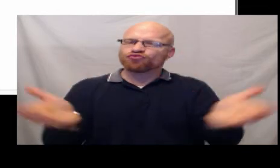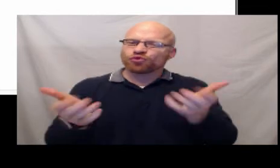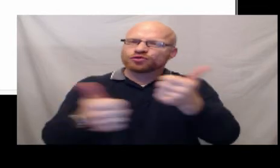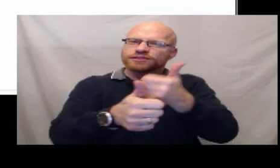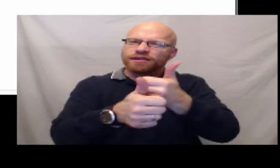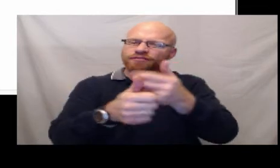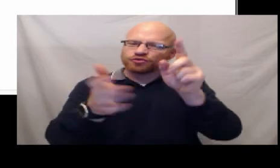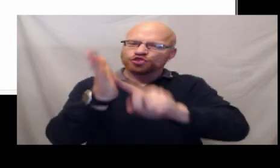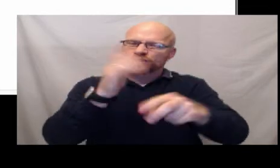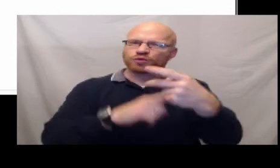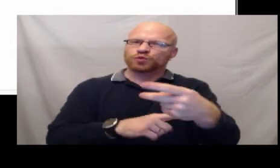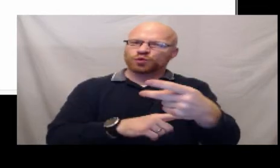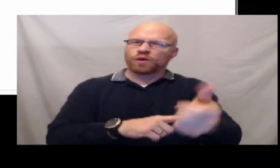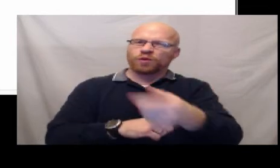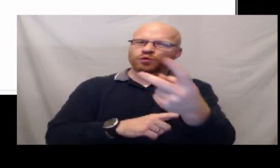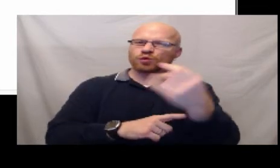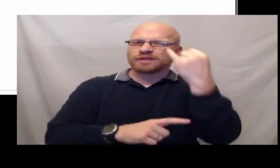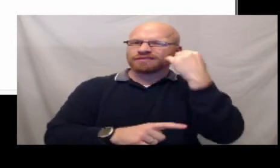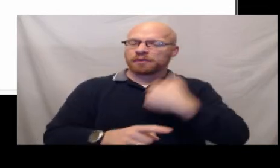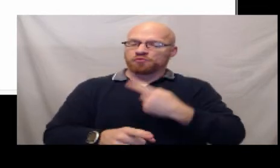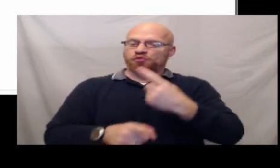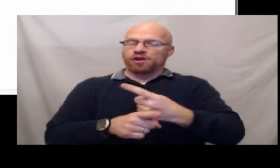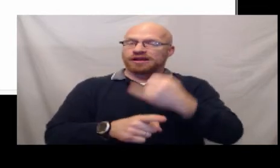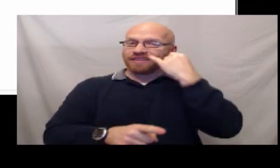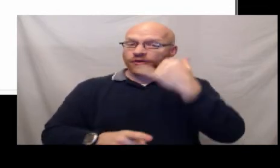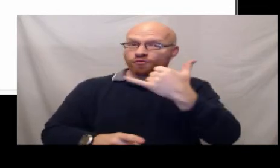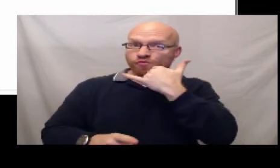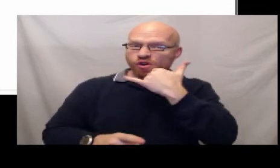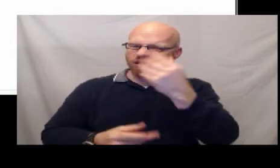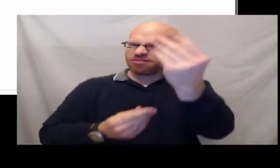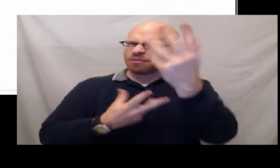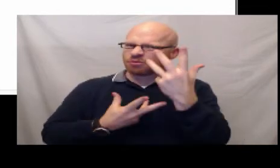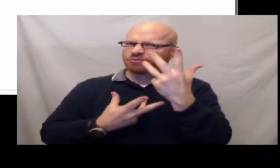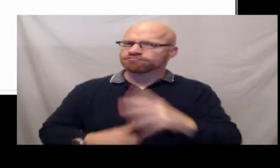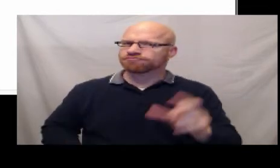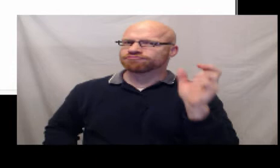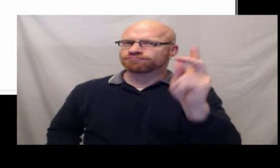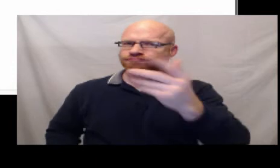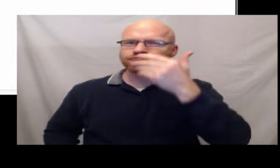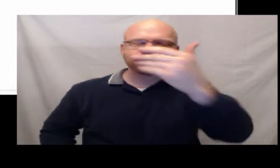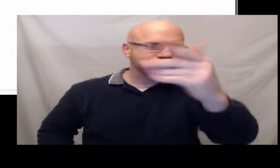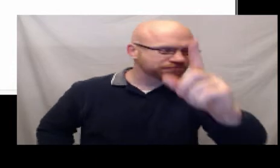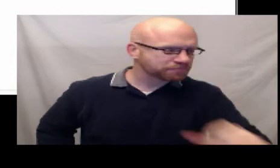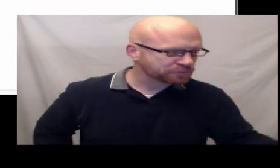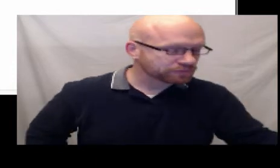I'll do the first one, and then I suggest you check the last two yourselves. And if I'm wrong let me know.